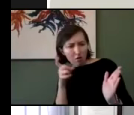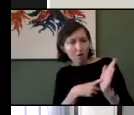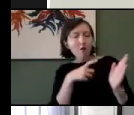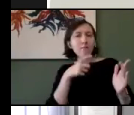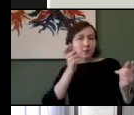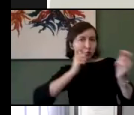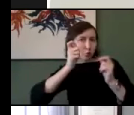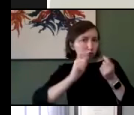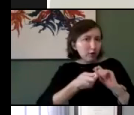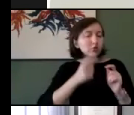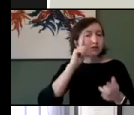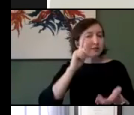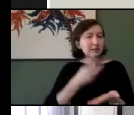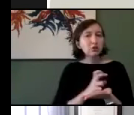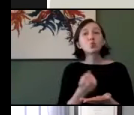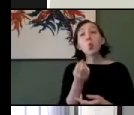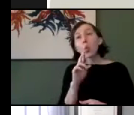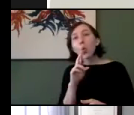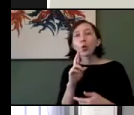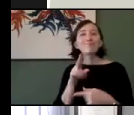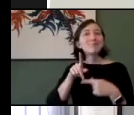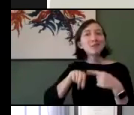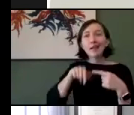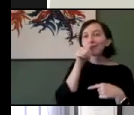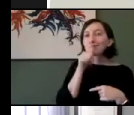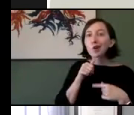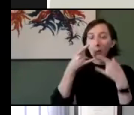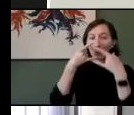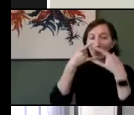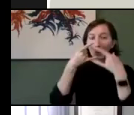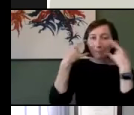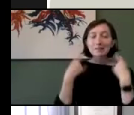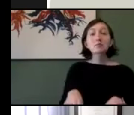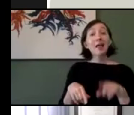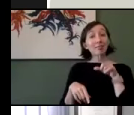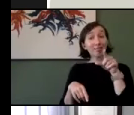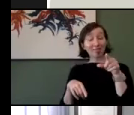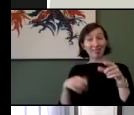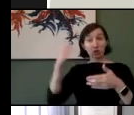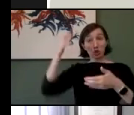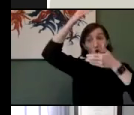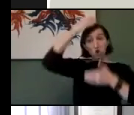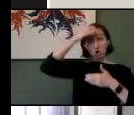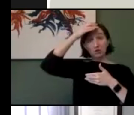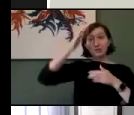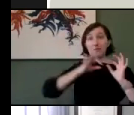And full over-the-head hoods with closings may be an alternative for some individuals